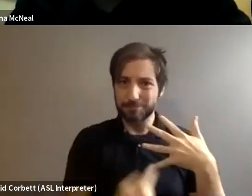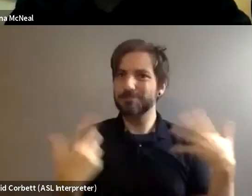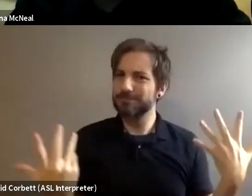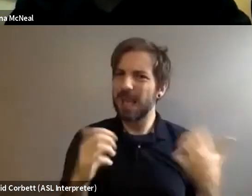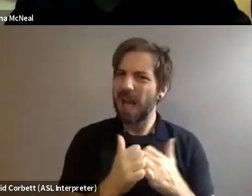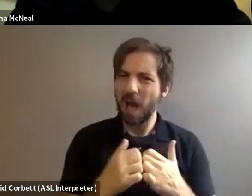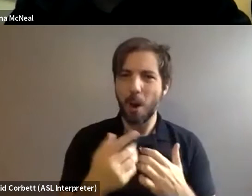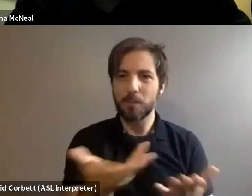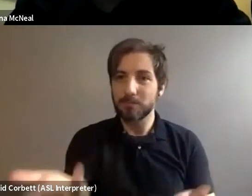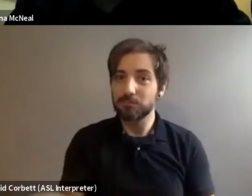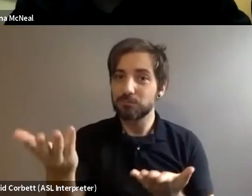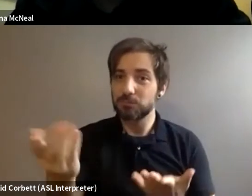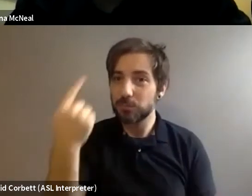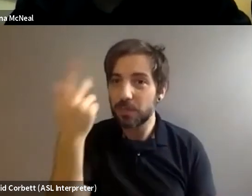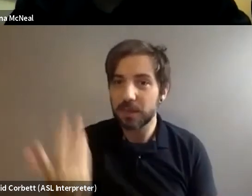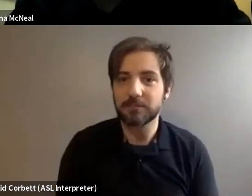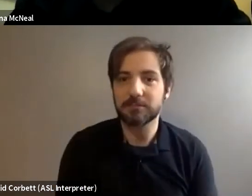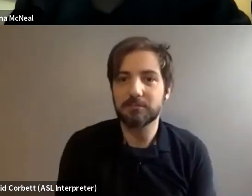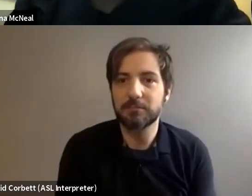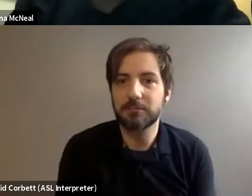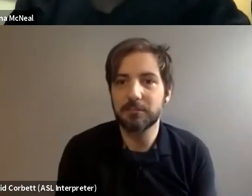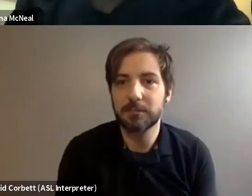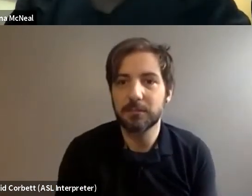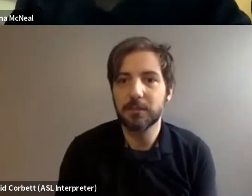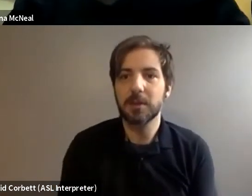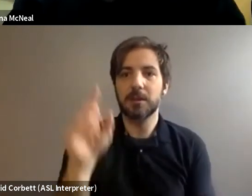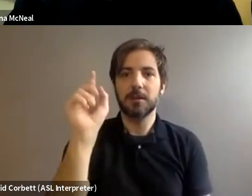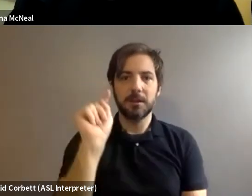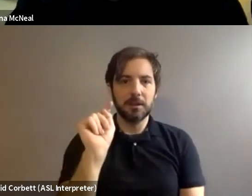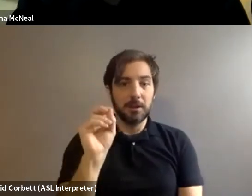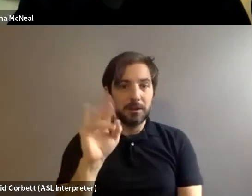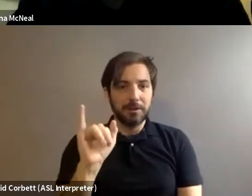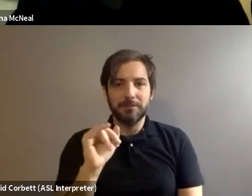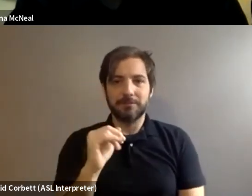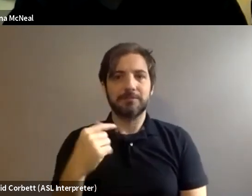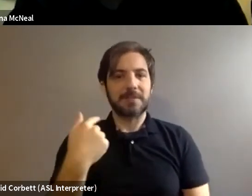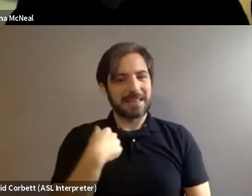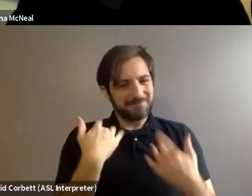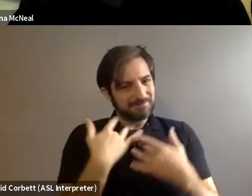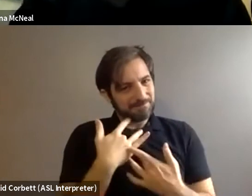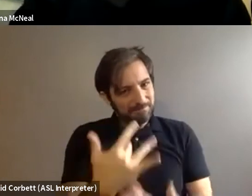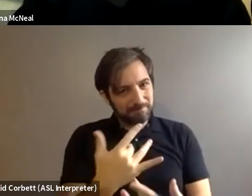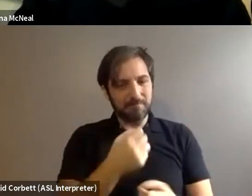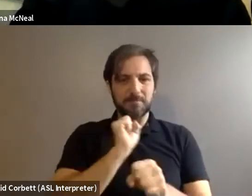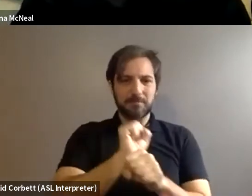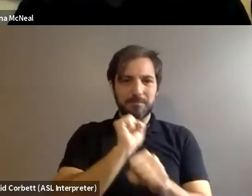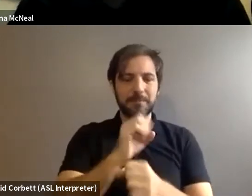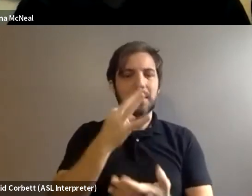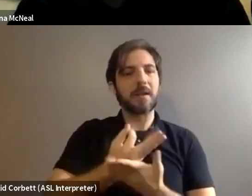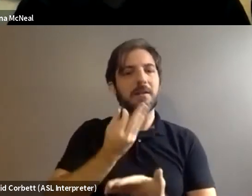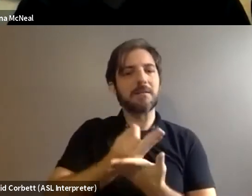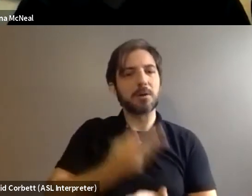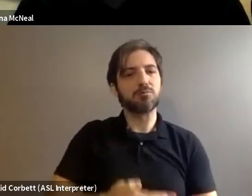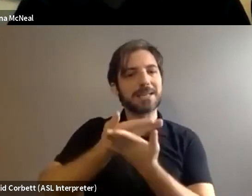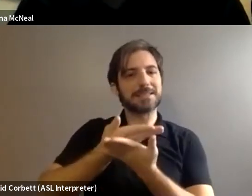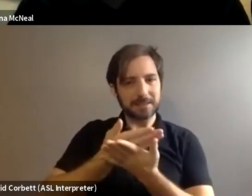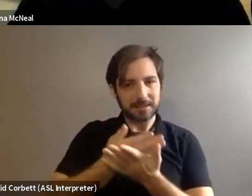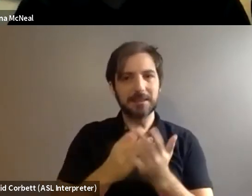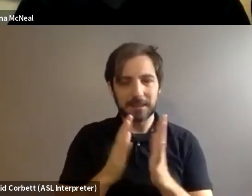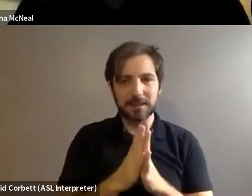uh i usually work in fundraising it's my usual day-to-day job um i think uh both joan and